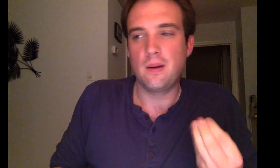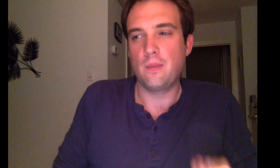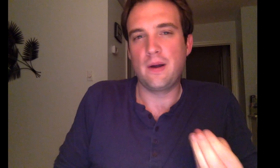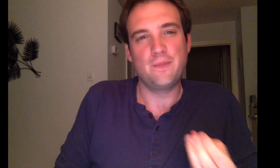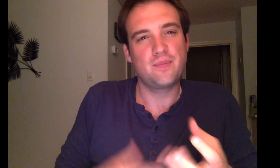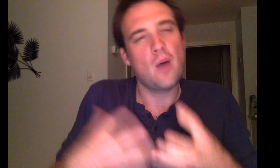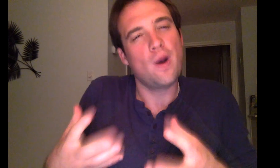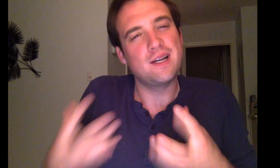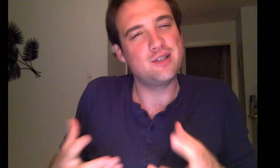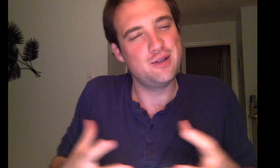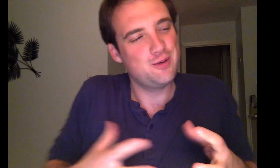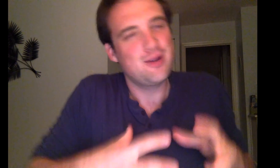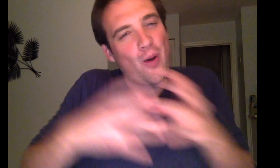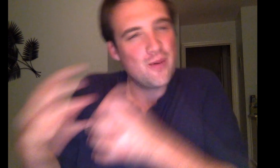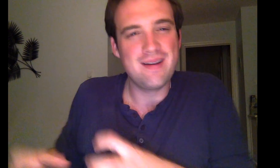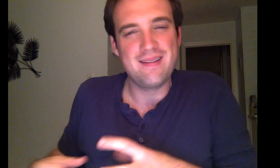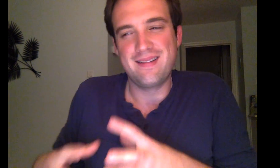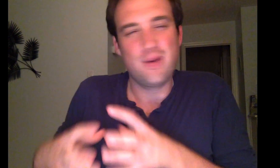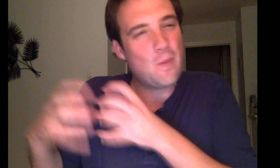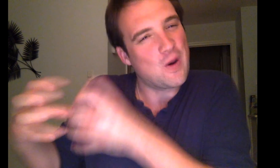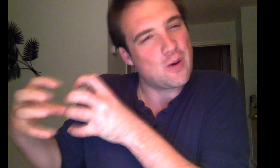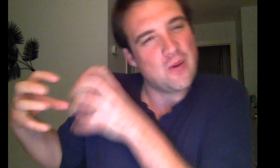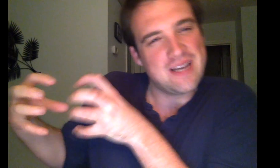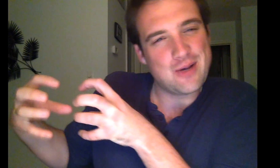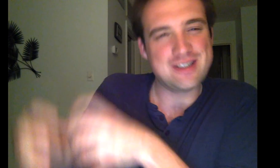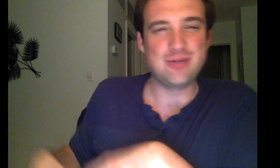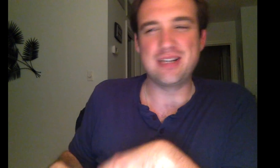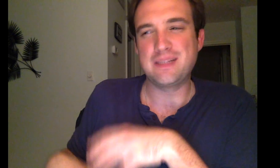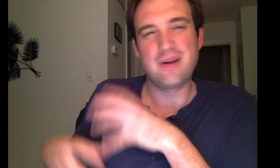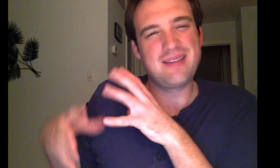but I wanted to, you know, work with the hearing students but,